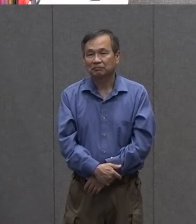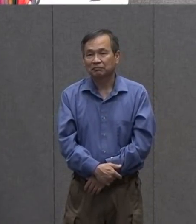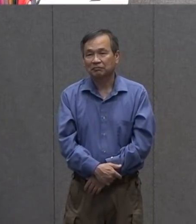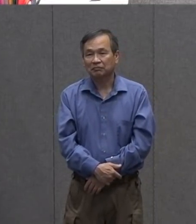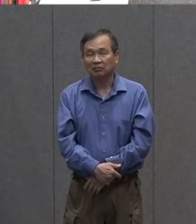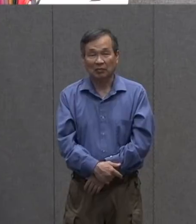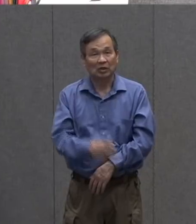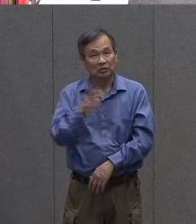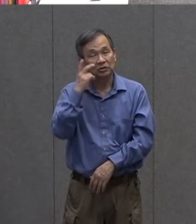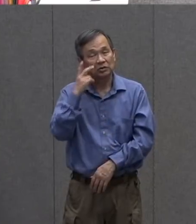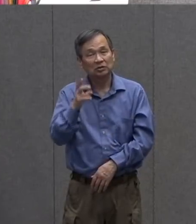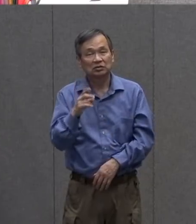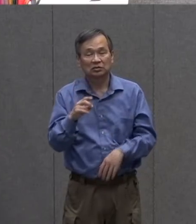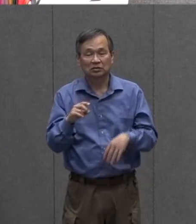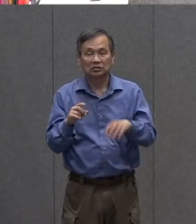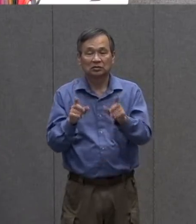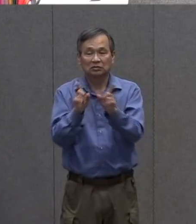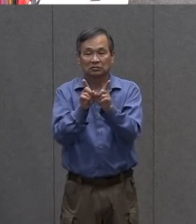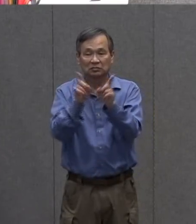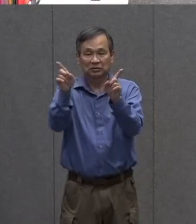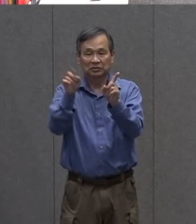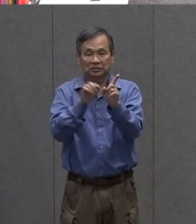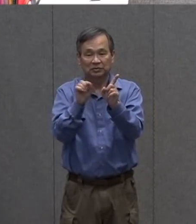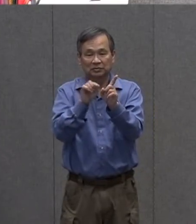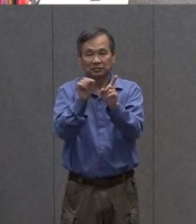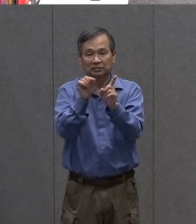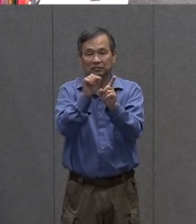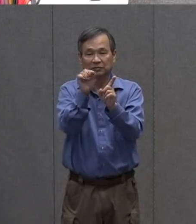to color all of the different wedges because colors make a game more fun.